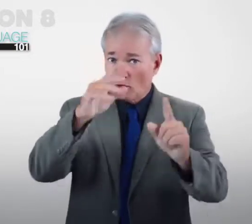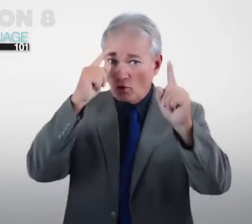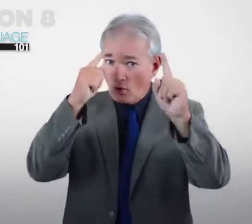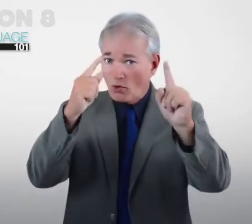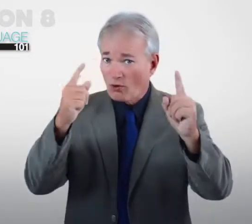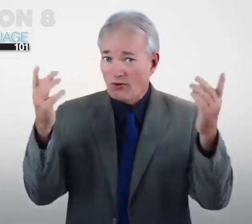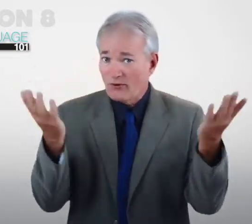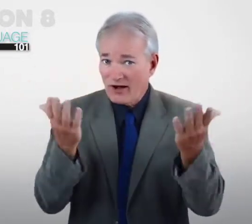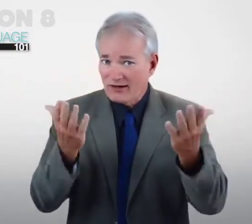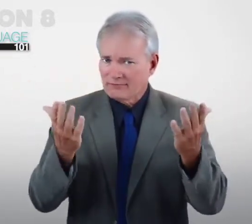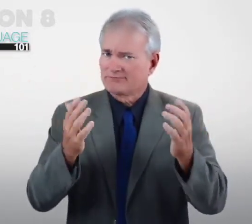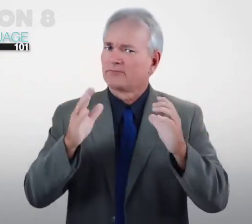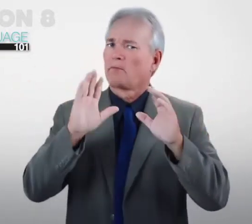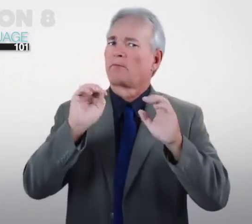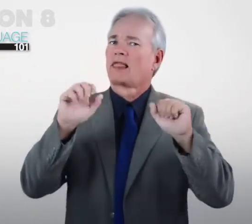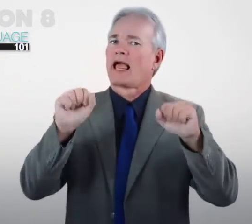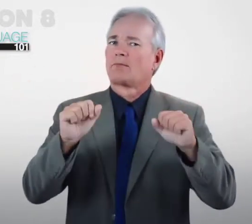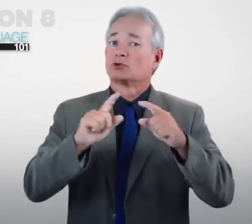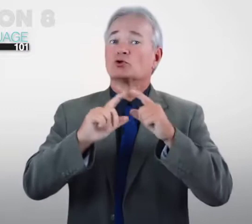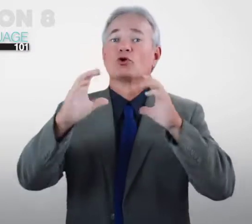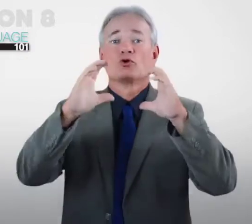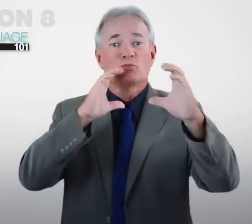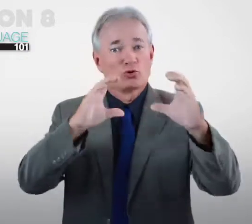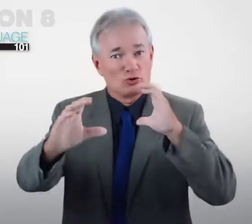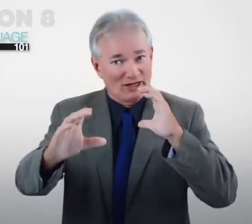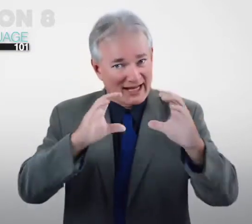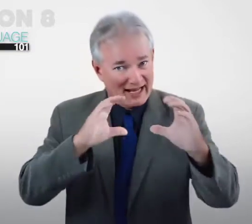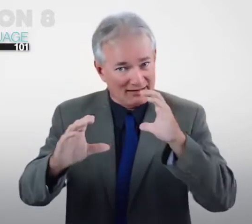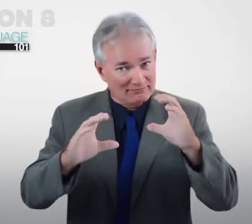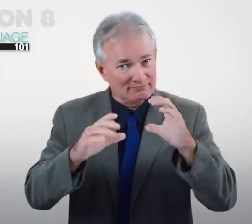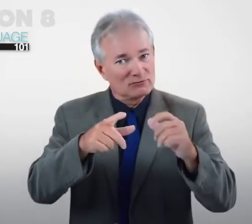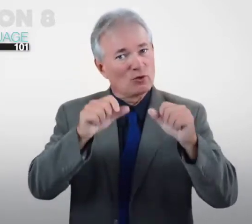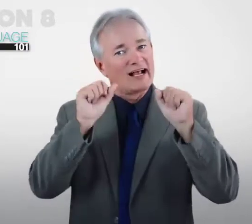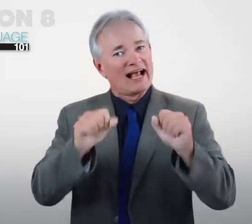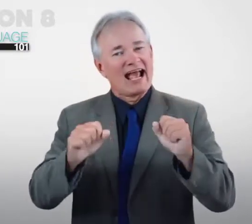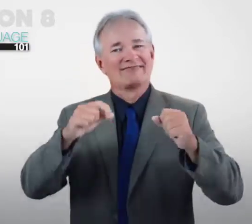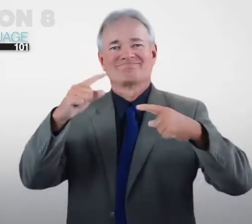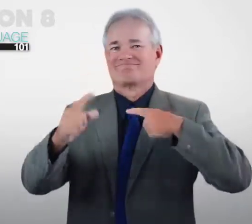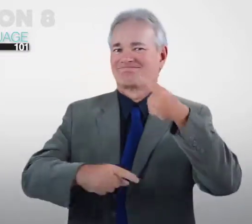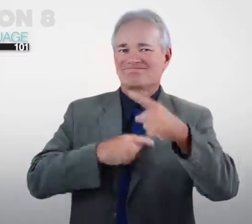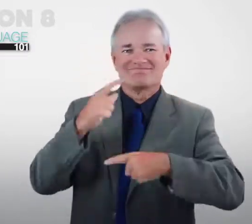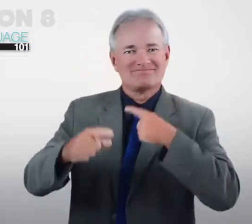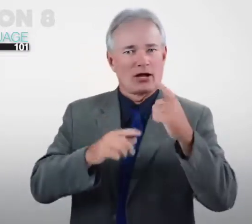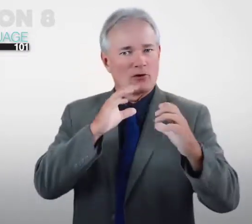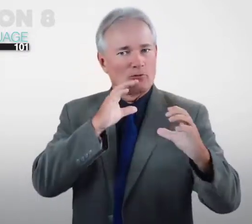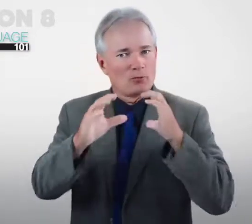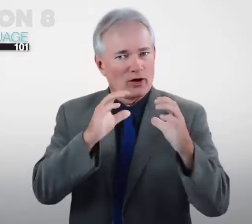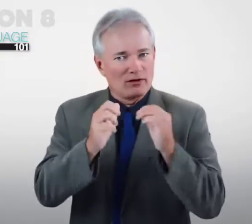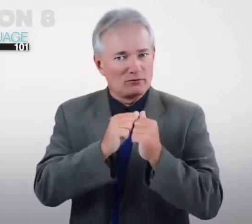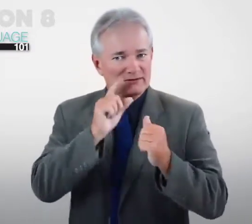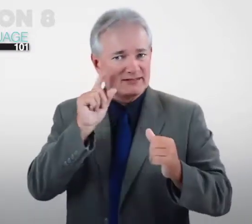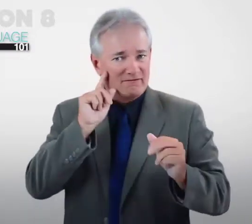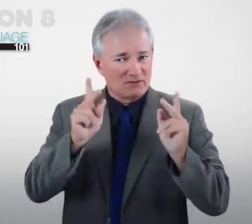but that's not the point right now. Your goal is to be able to communicate so that you can sign freely